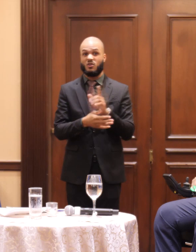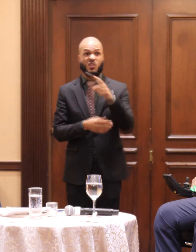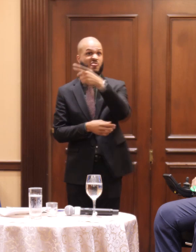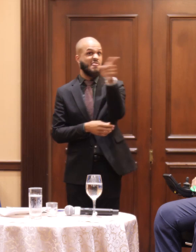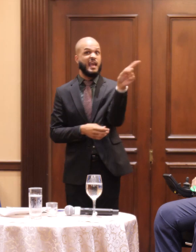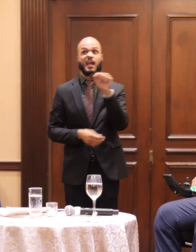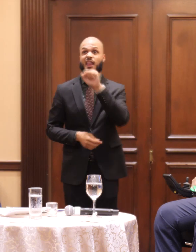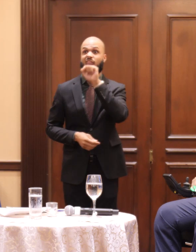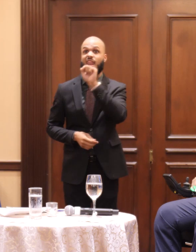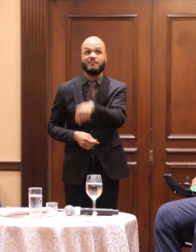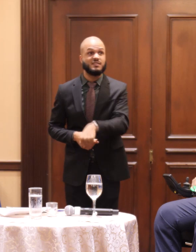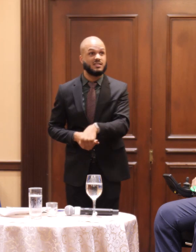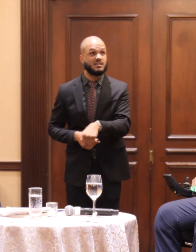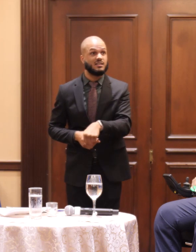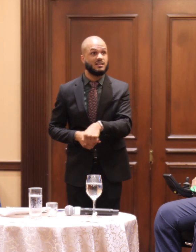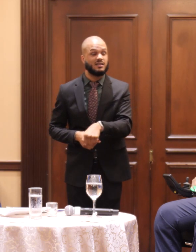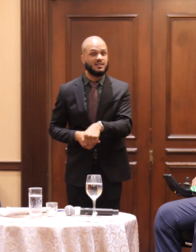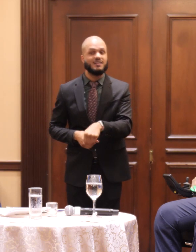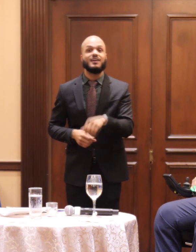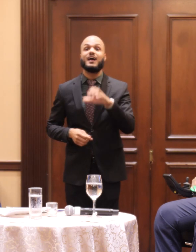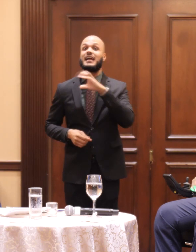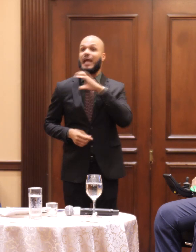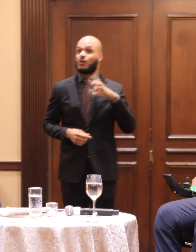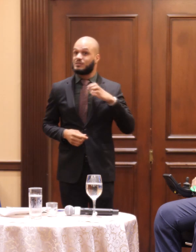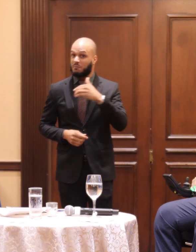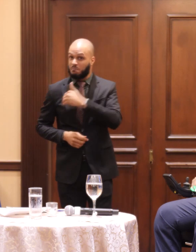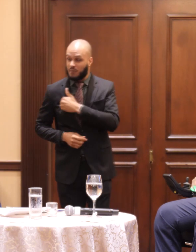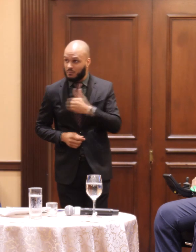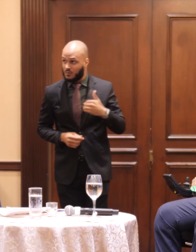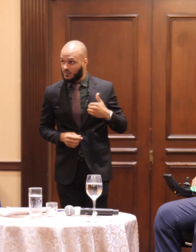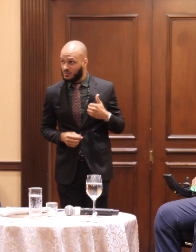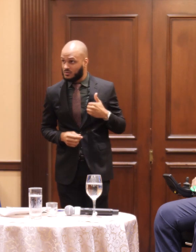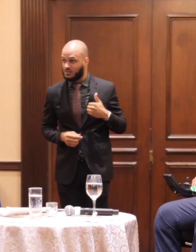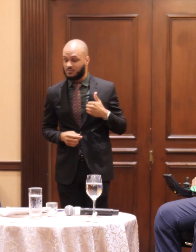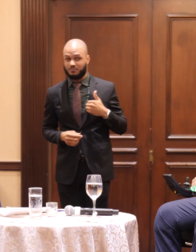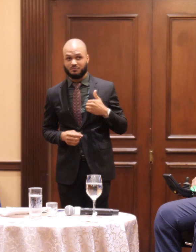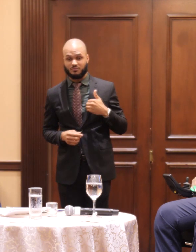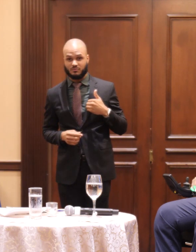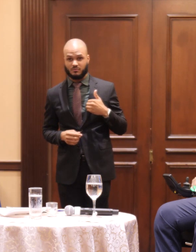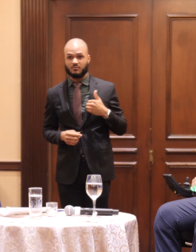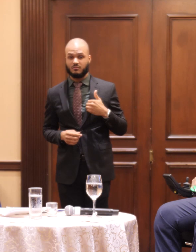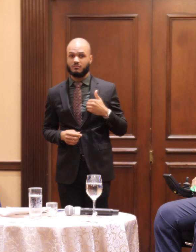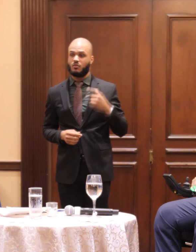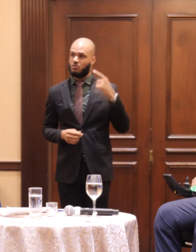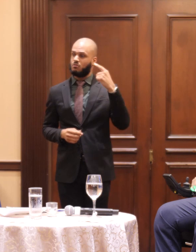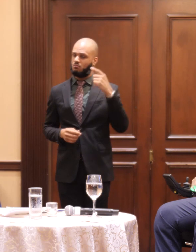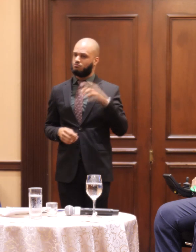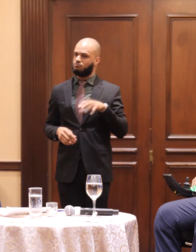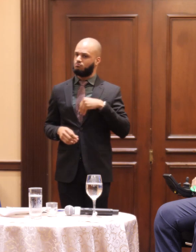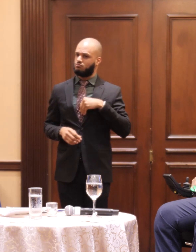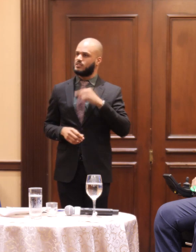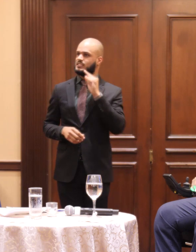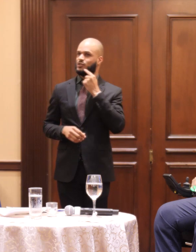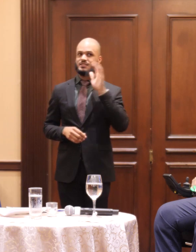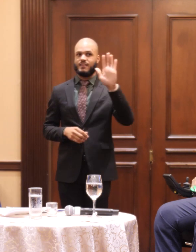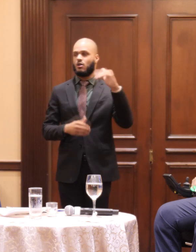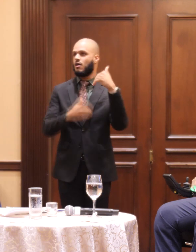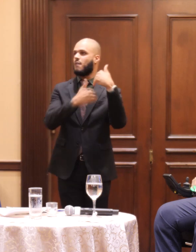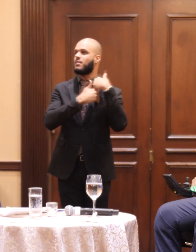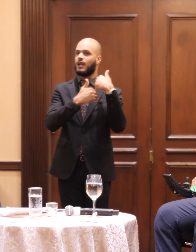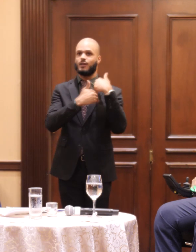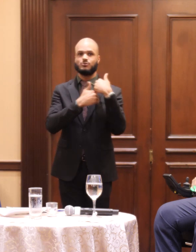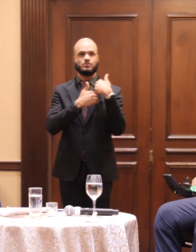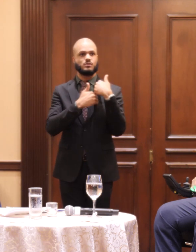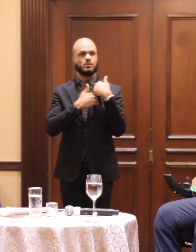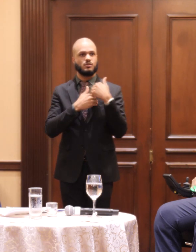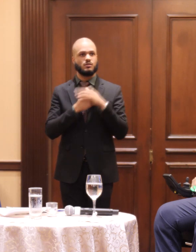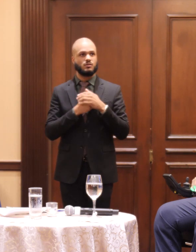it. The Council members took seriously their obligations and they went out and went they